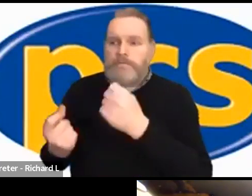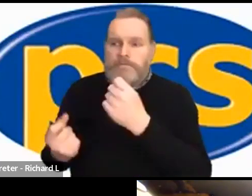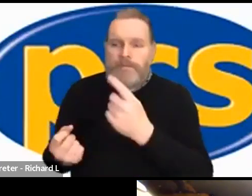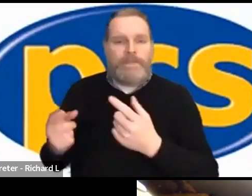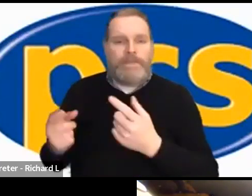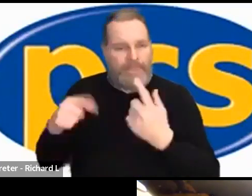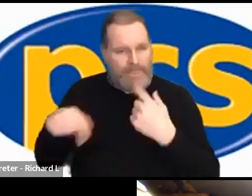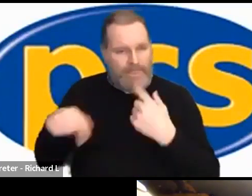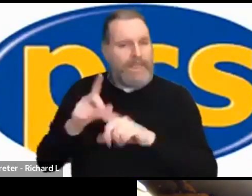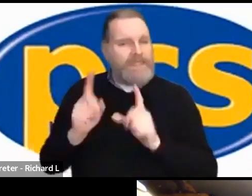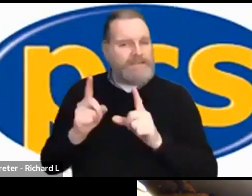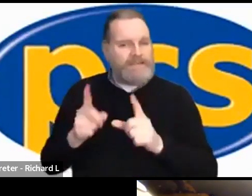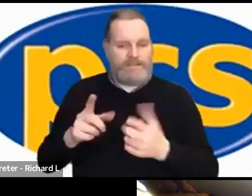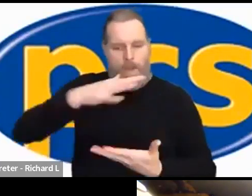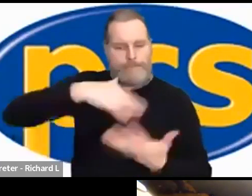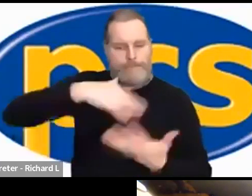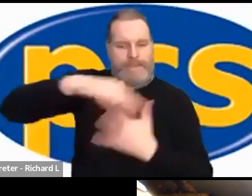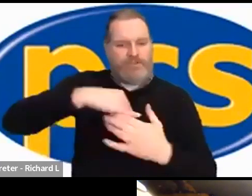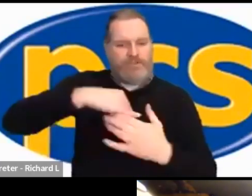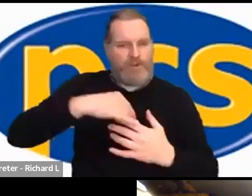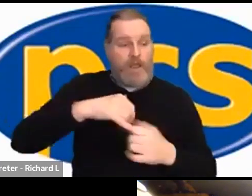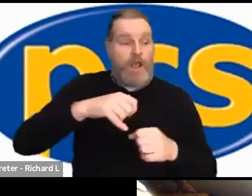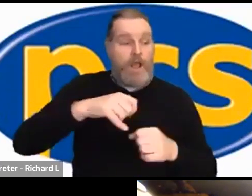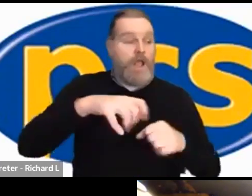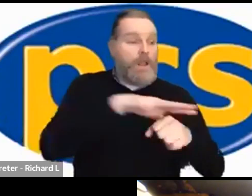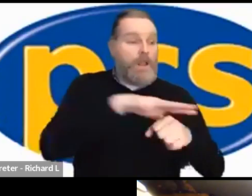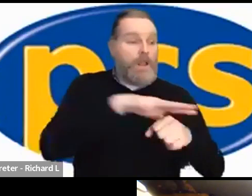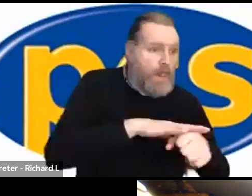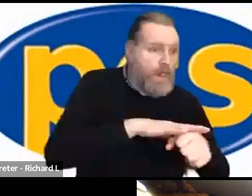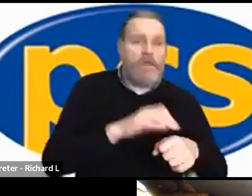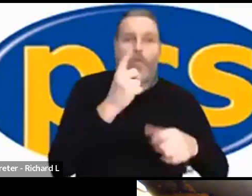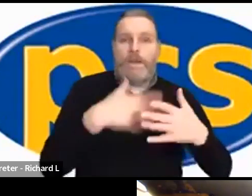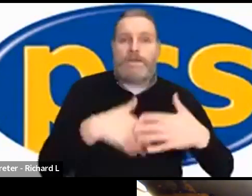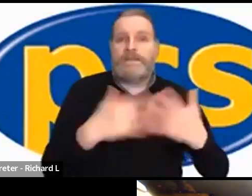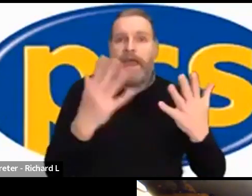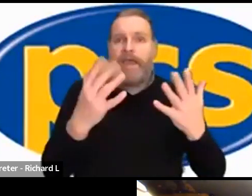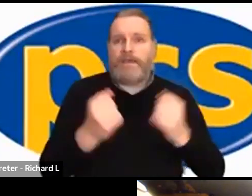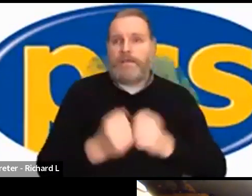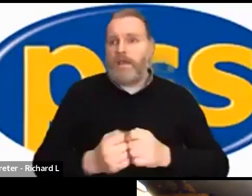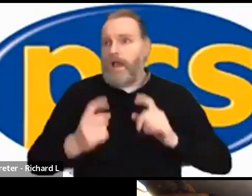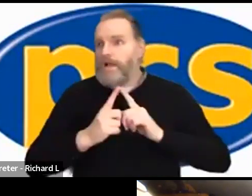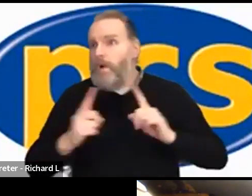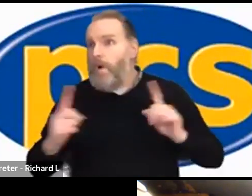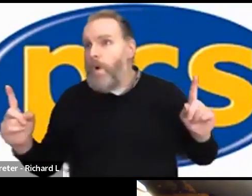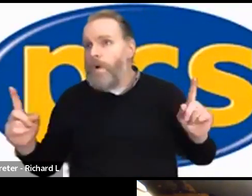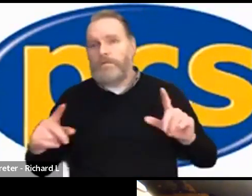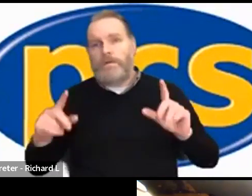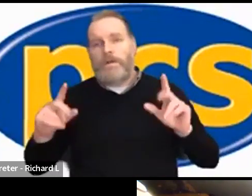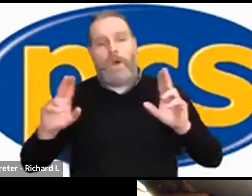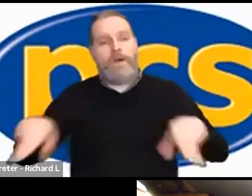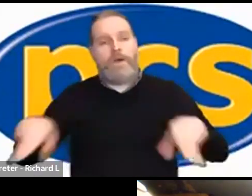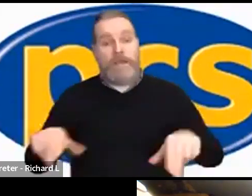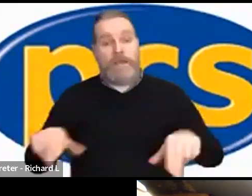to support to support it, and that's what members voted for, voted for, and that's what we're doing. of course, the AIM of our dispute is not , is